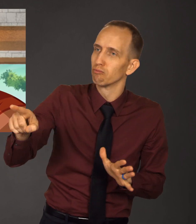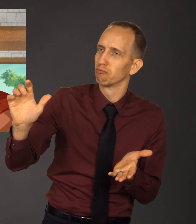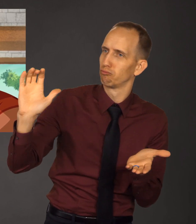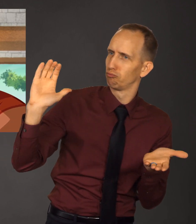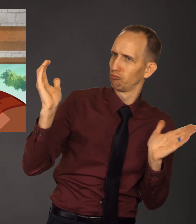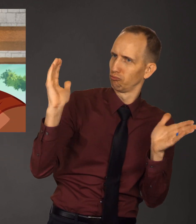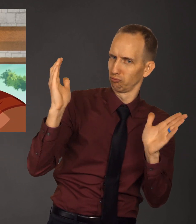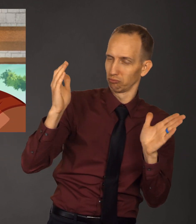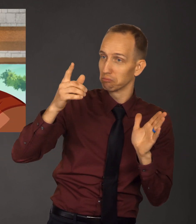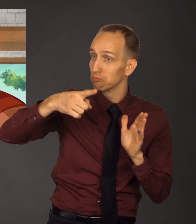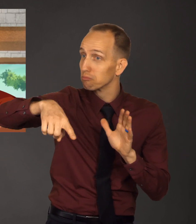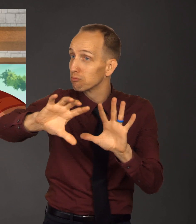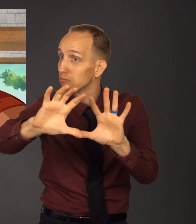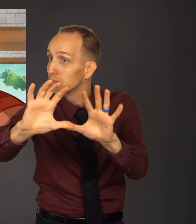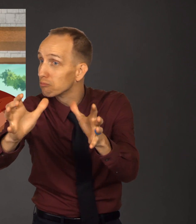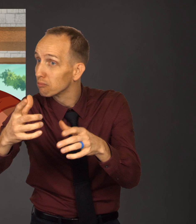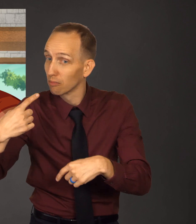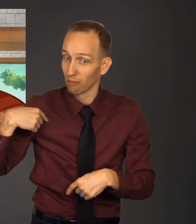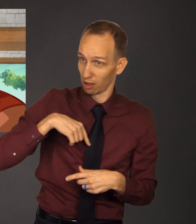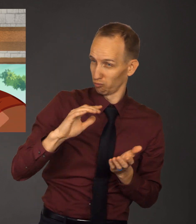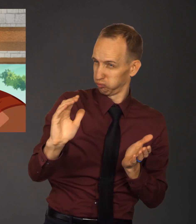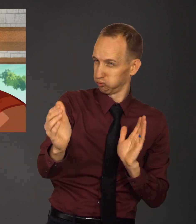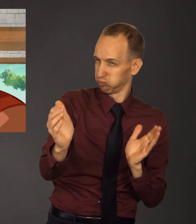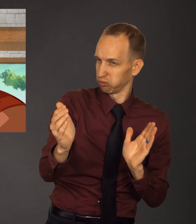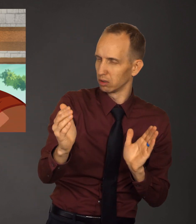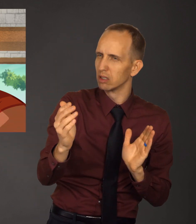and then compare their health with the health of the other young men.